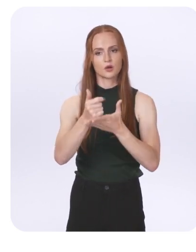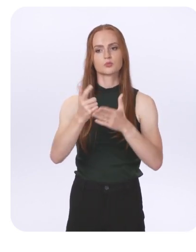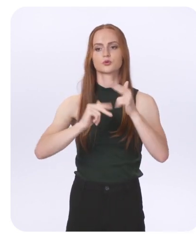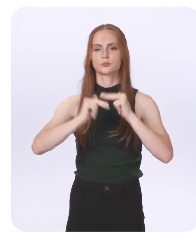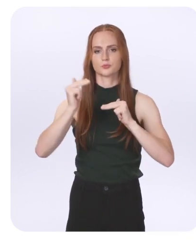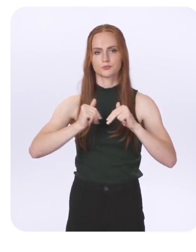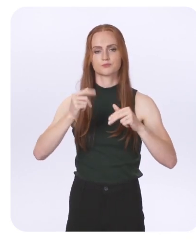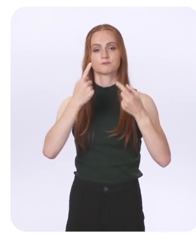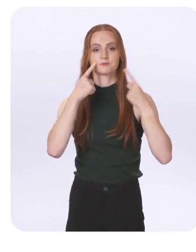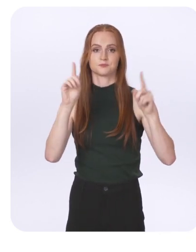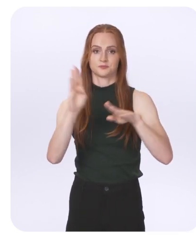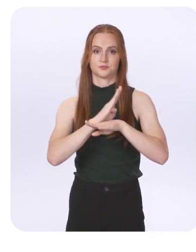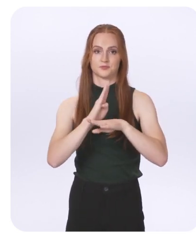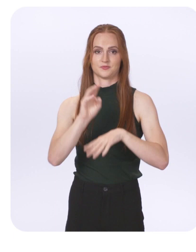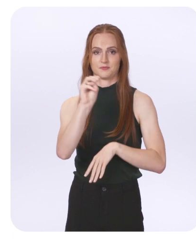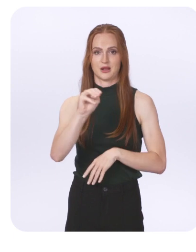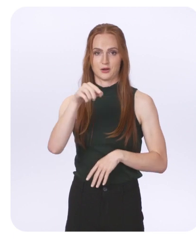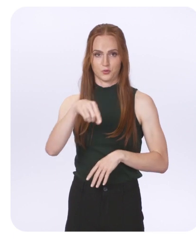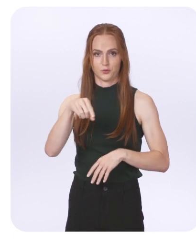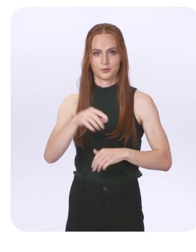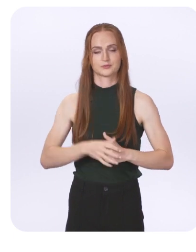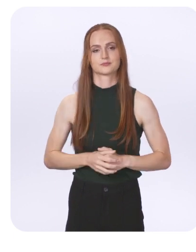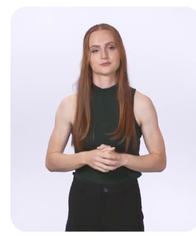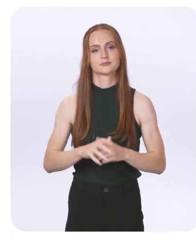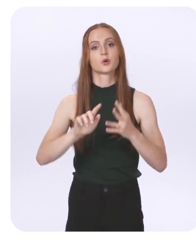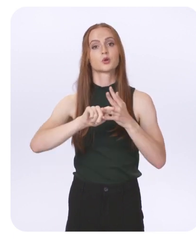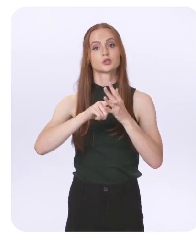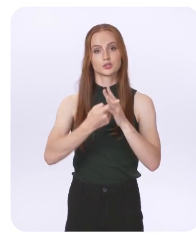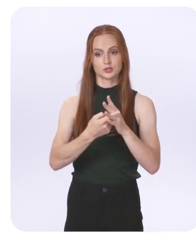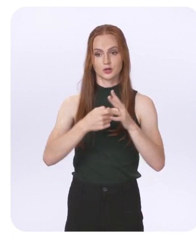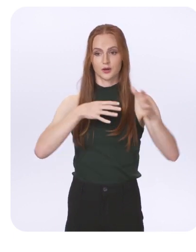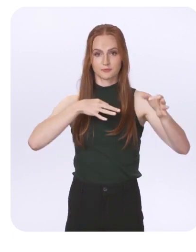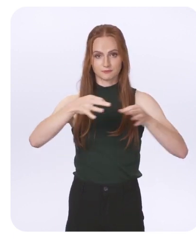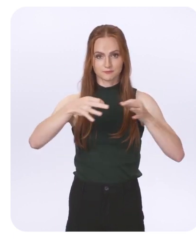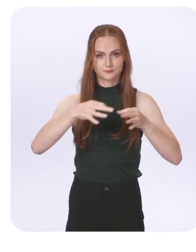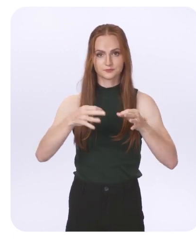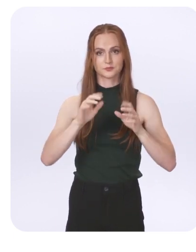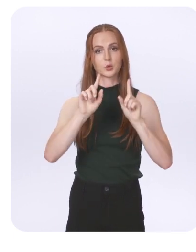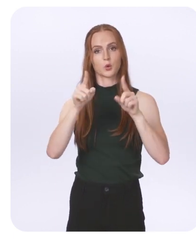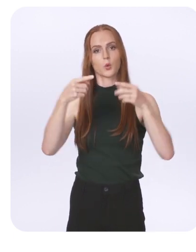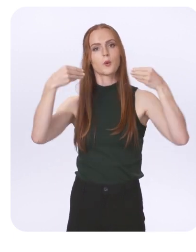We will start by reviewing a go-to market playbook for apps launching into our store,